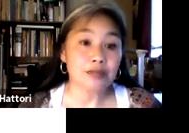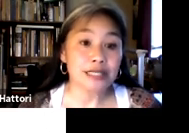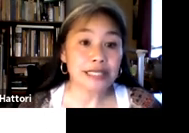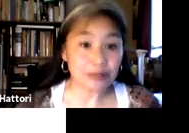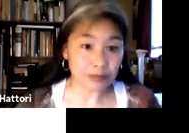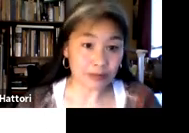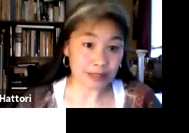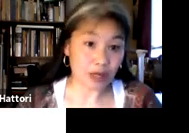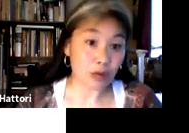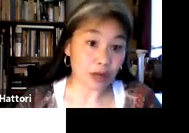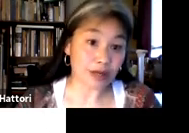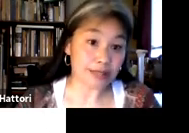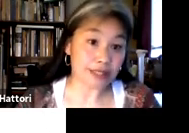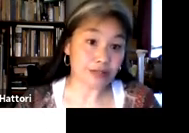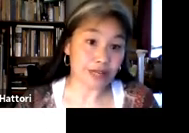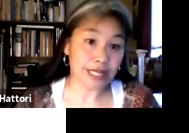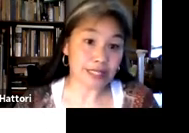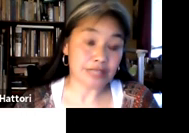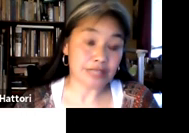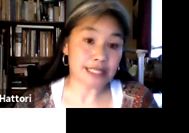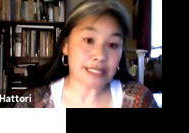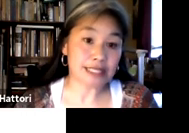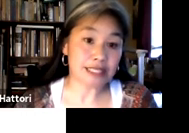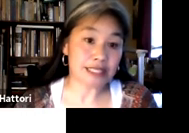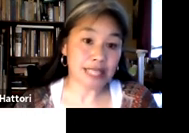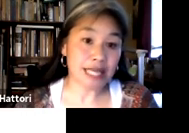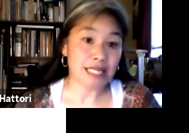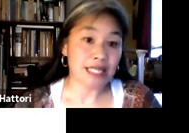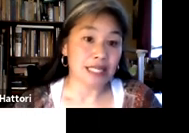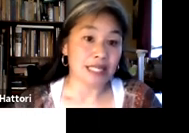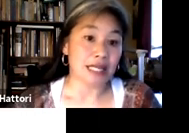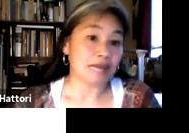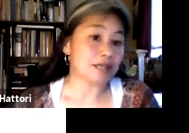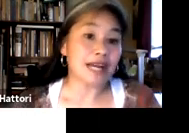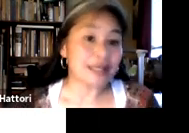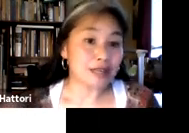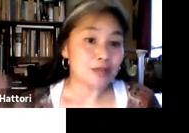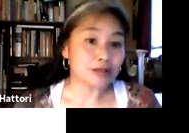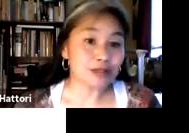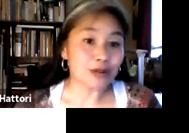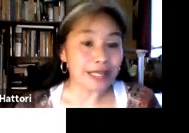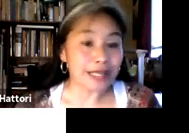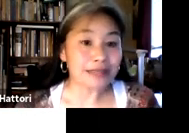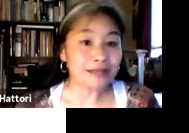with other minority groups. Um, why I'm giving this talk today